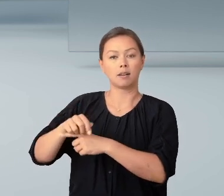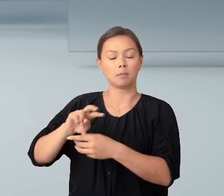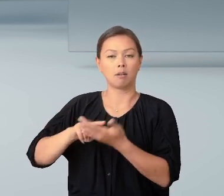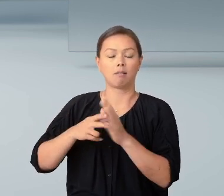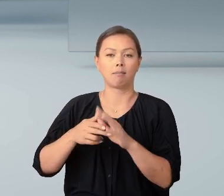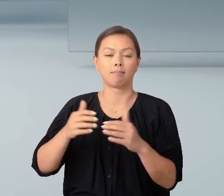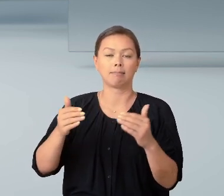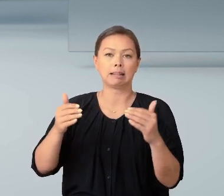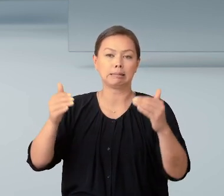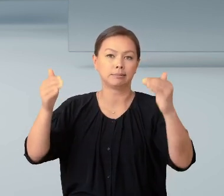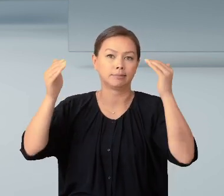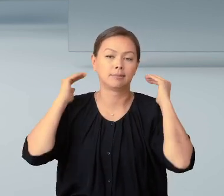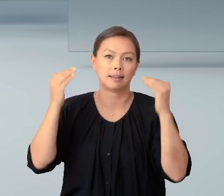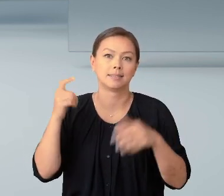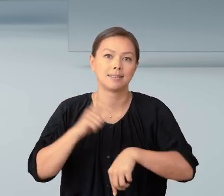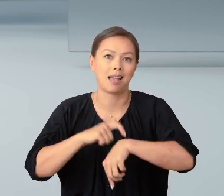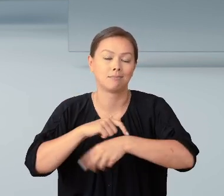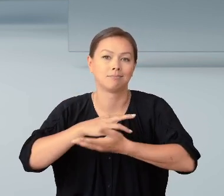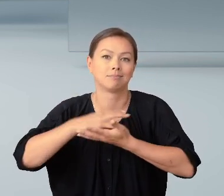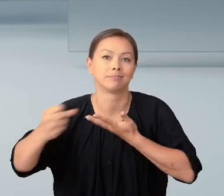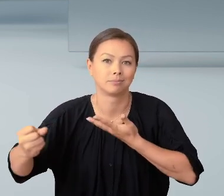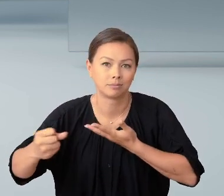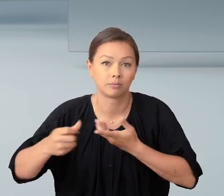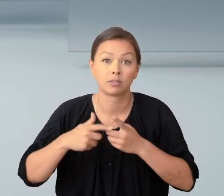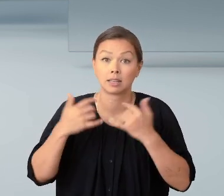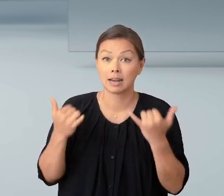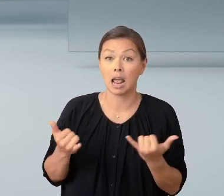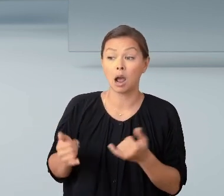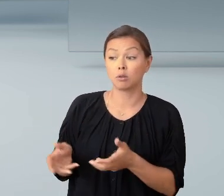Copilot in Business Central helps you answer questions quickly and